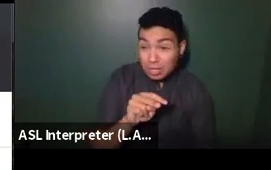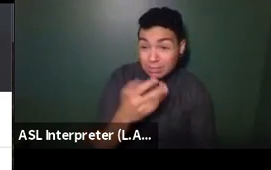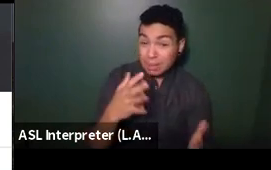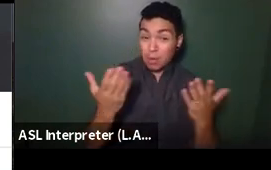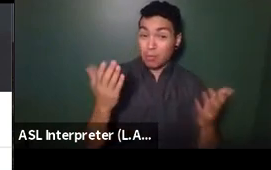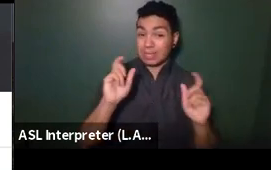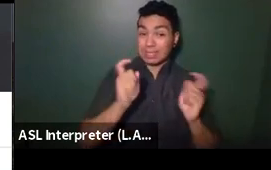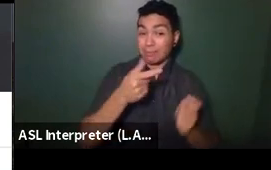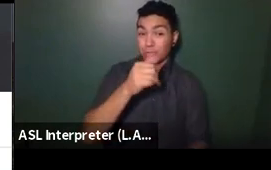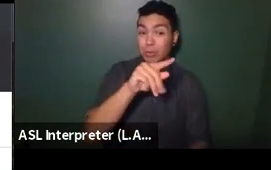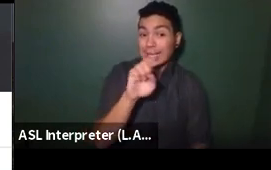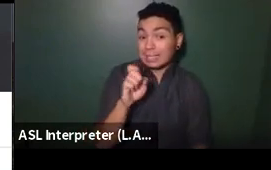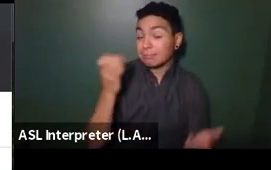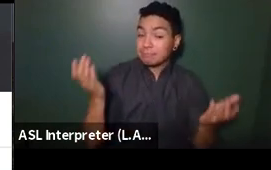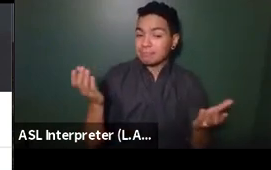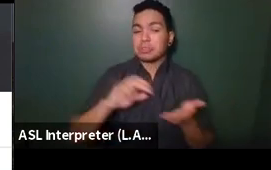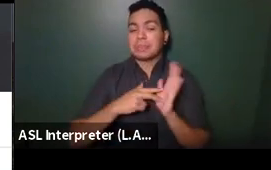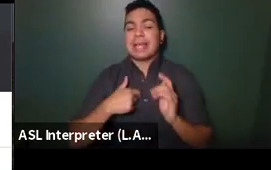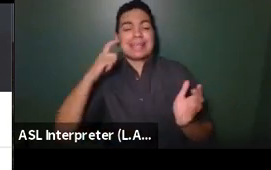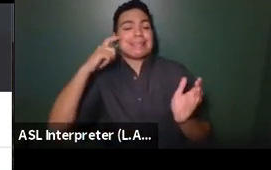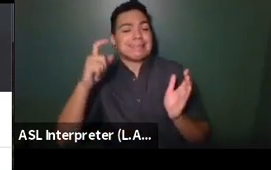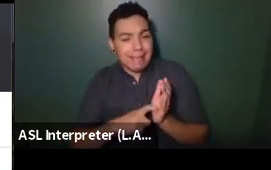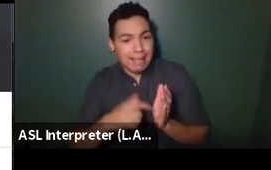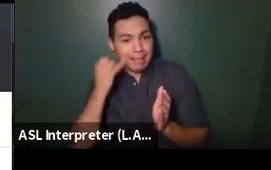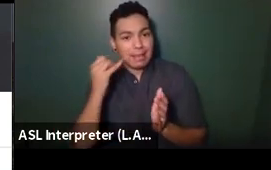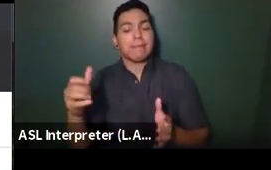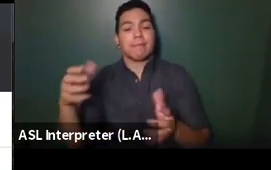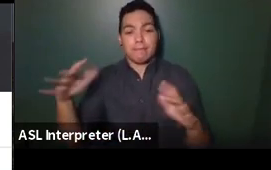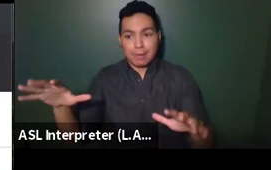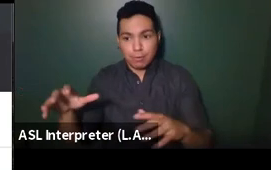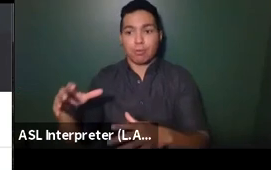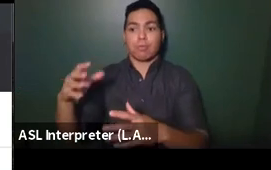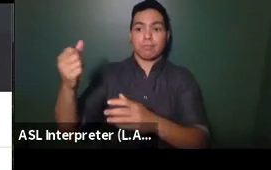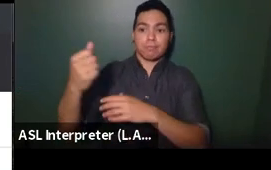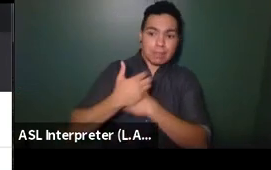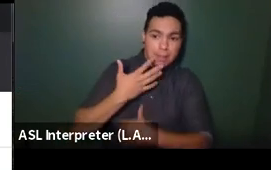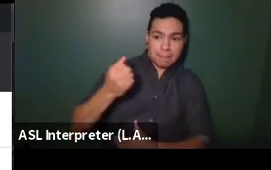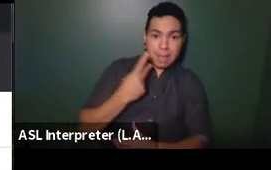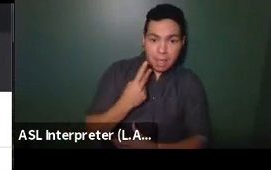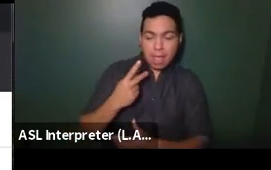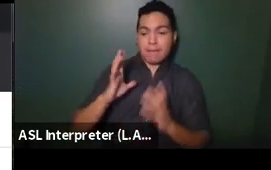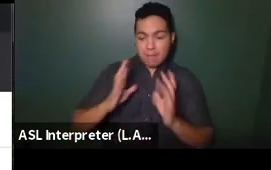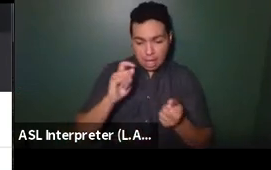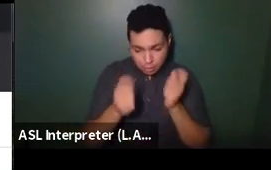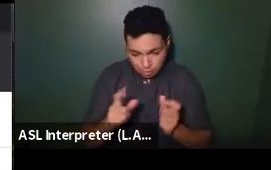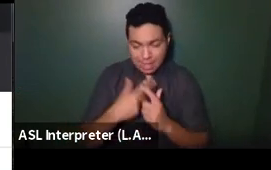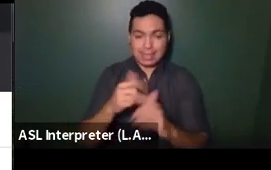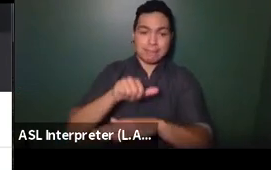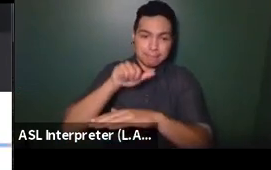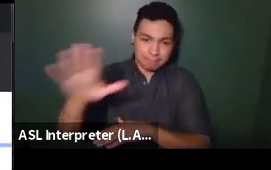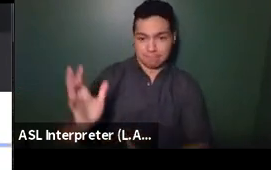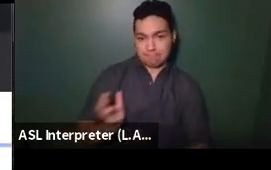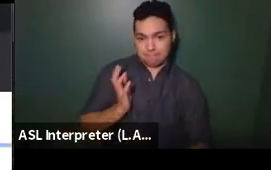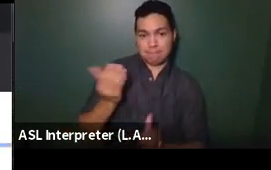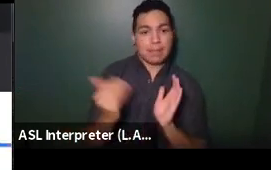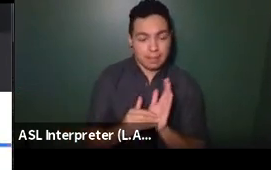Katherine Livick - ESD 112: That way I can tell. So I'm back here as a teacher, and let's say I want to go to my To Review list.